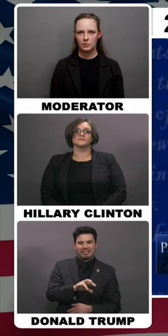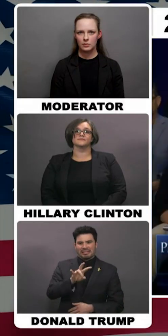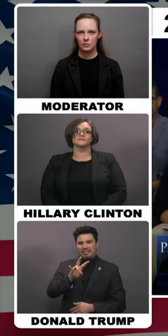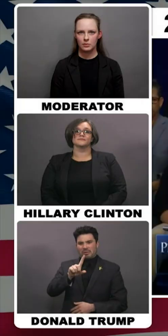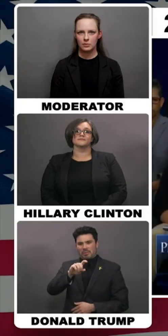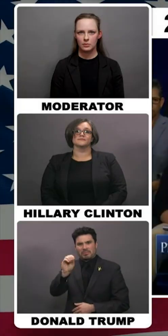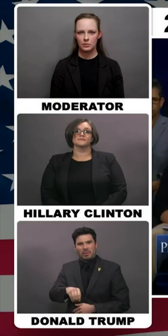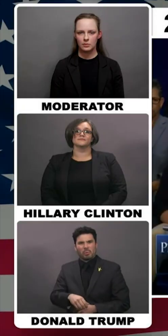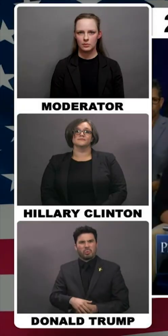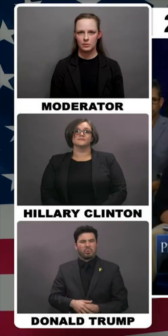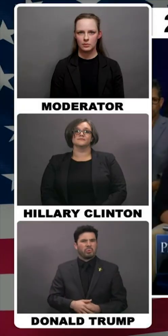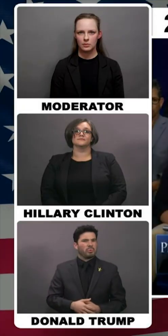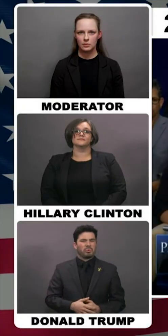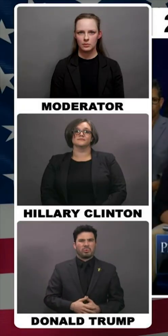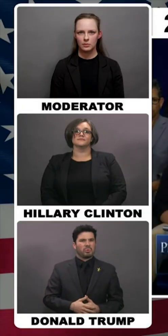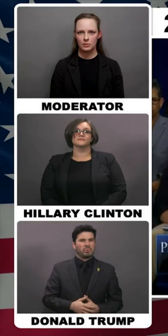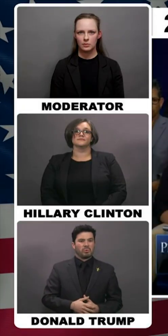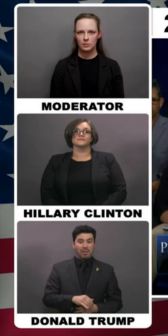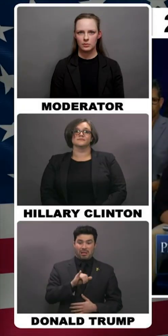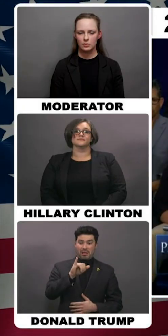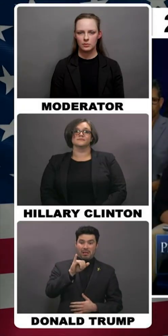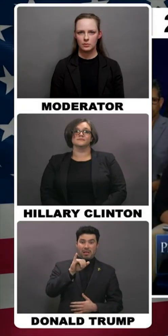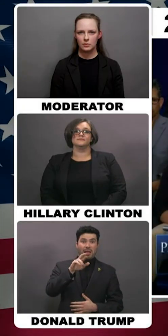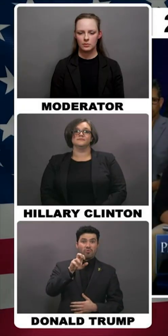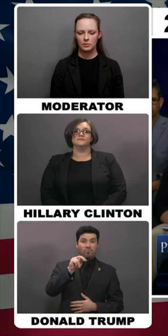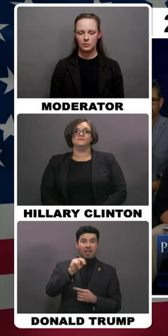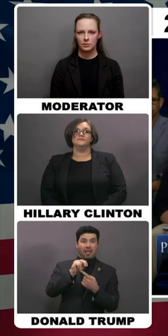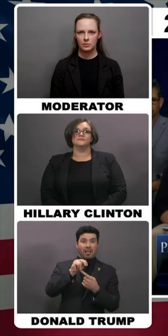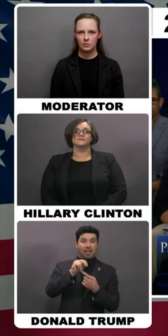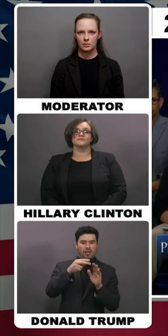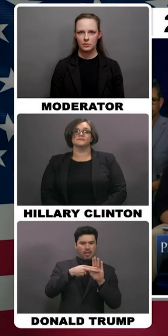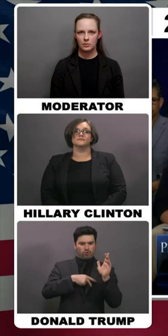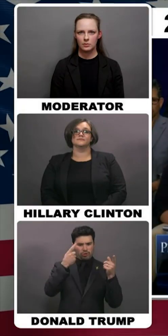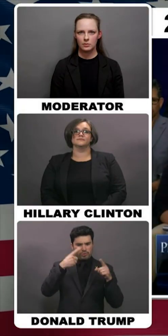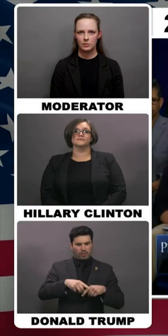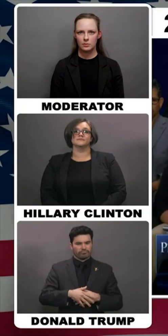When I look at the Iran deal and how bad a deal it is for us, it's a one-sided transaction